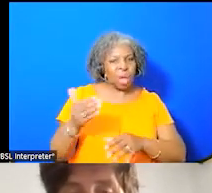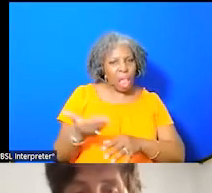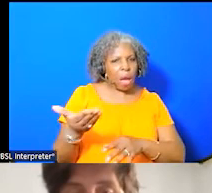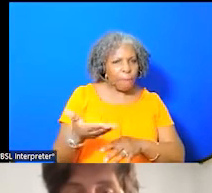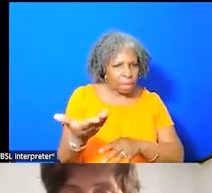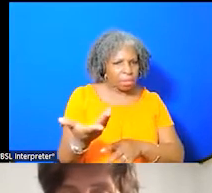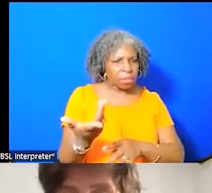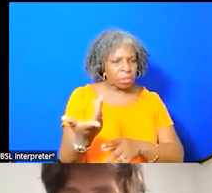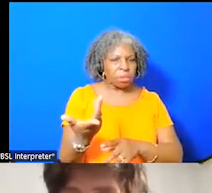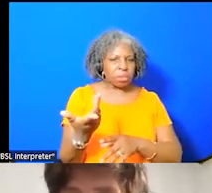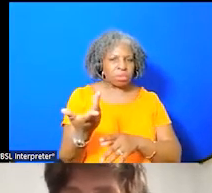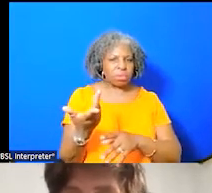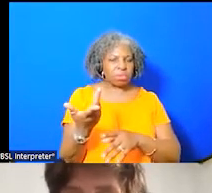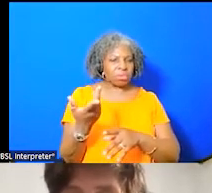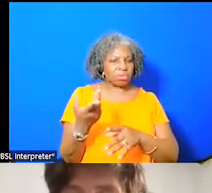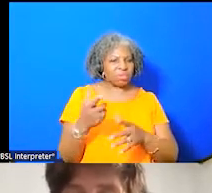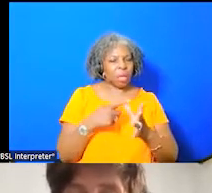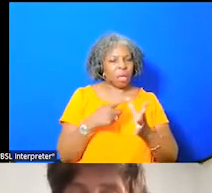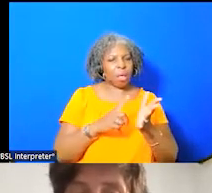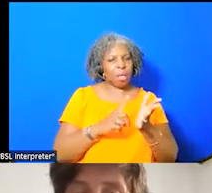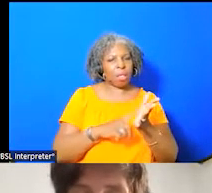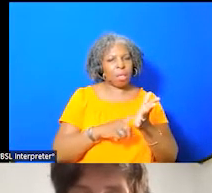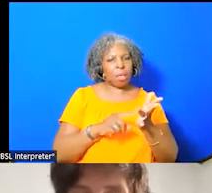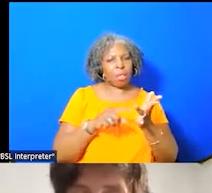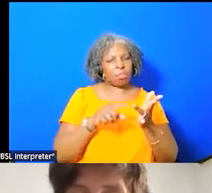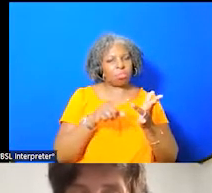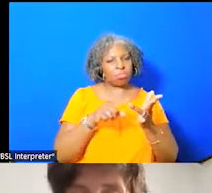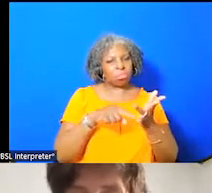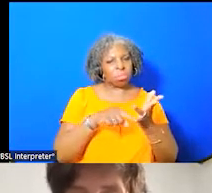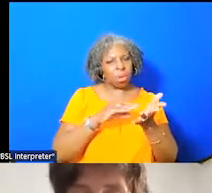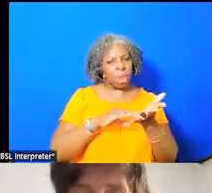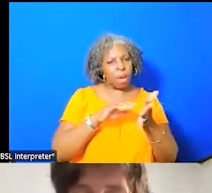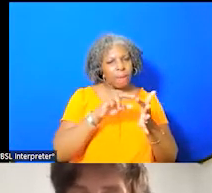because there's an allotment just very near to it. So, there's already that culture within Sheppey,